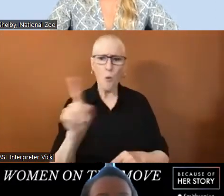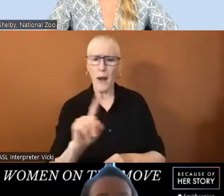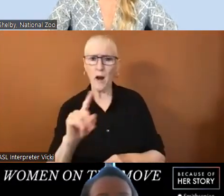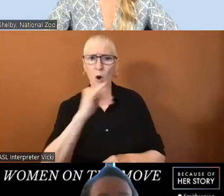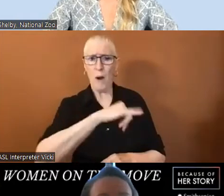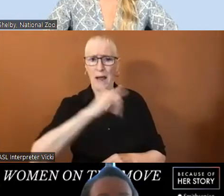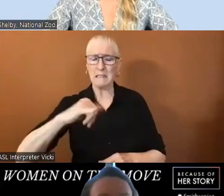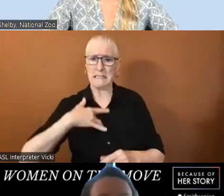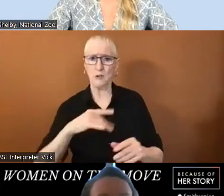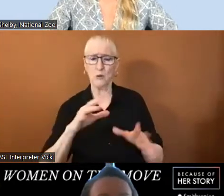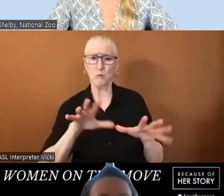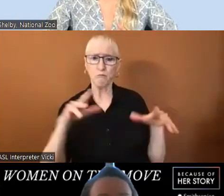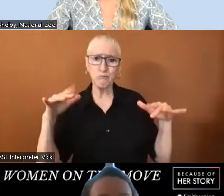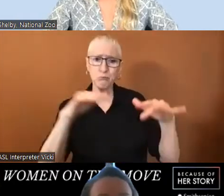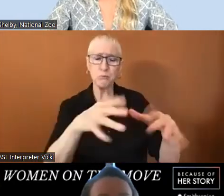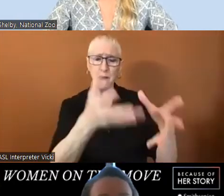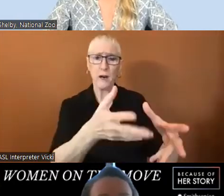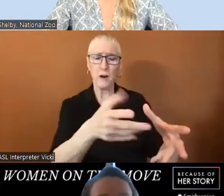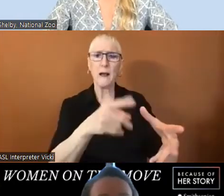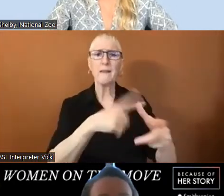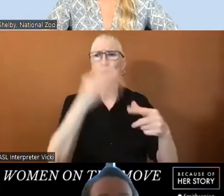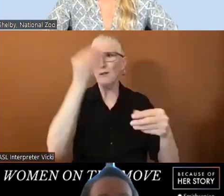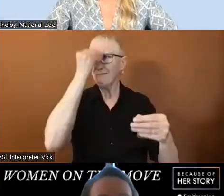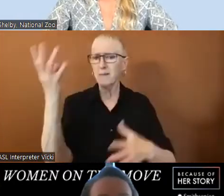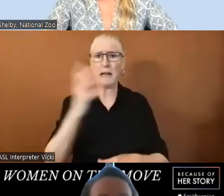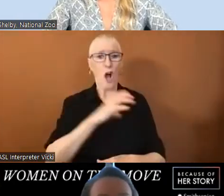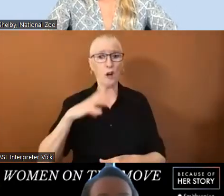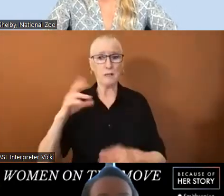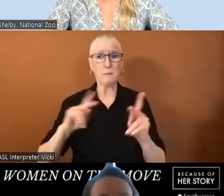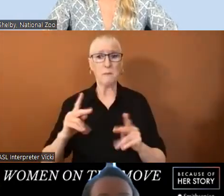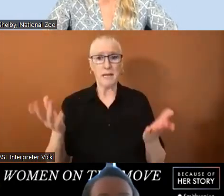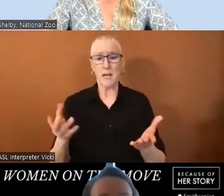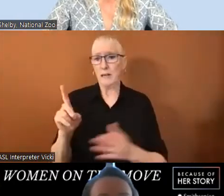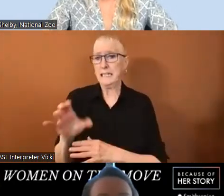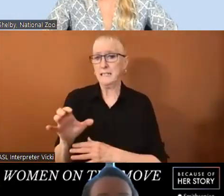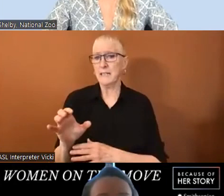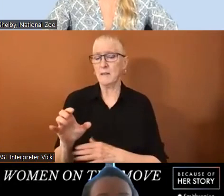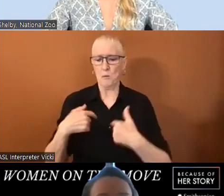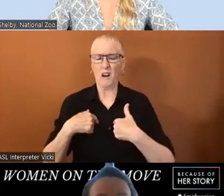and then you take that information to lawmakers like congress people here in DC where I am, and what